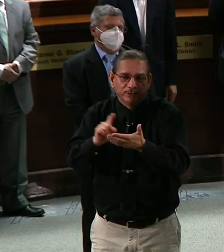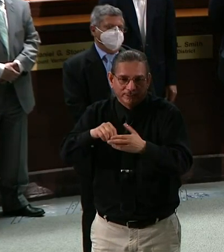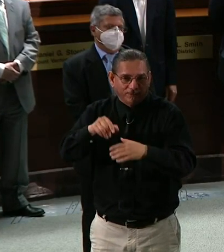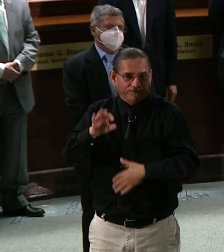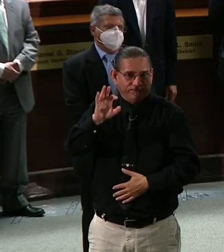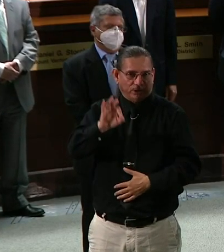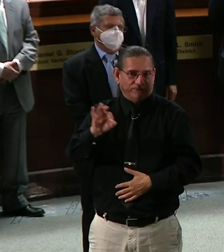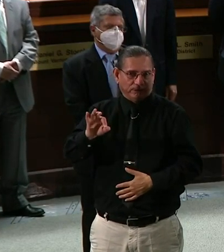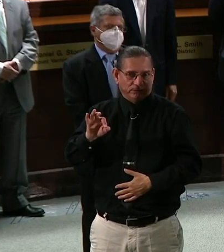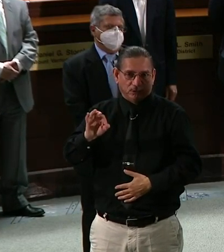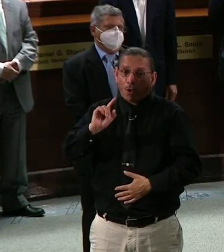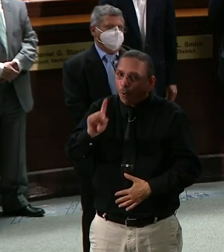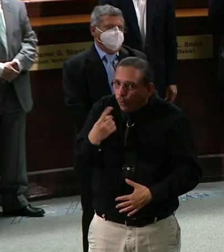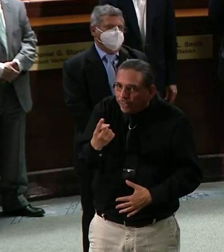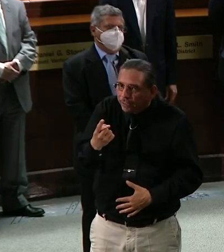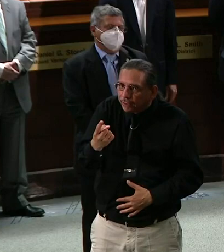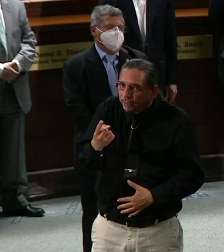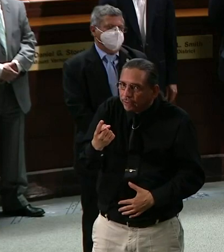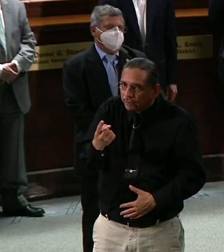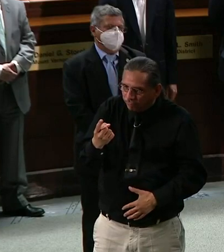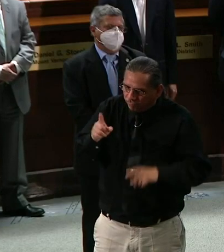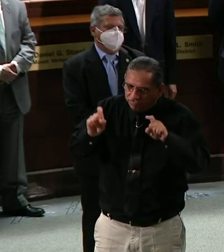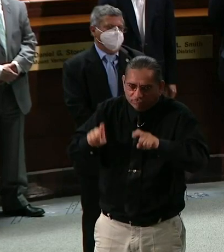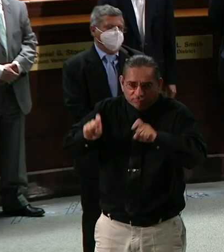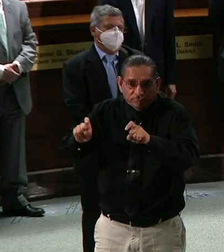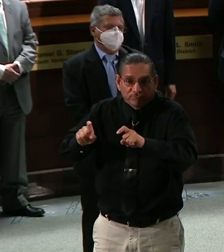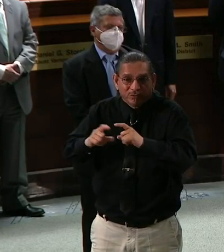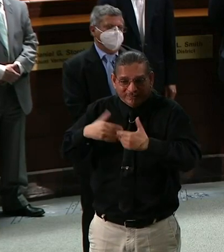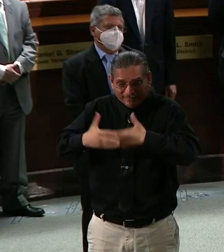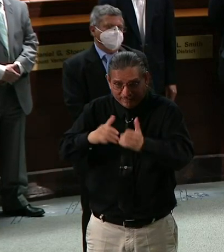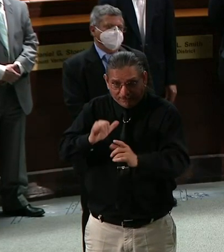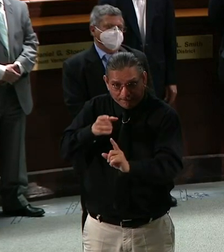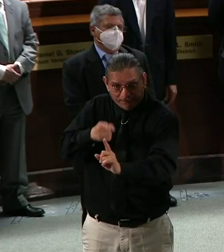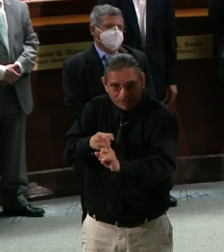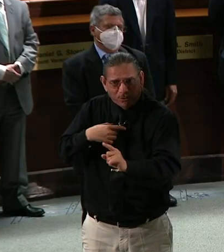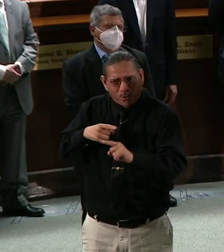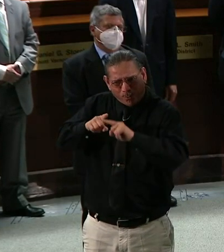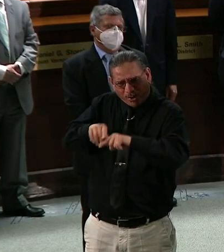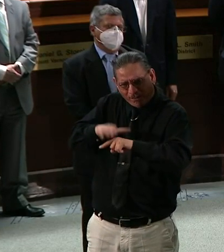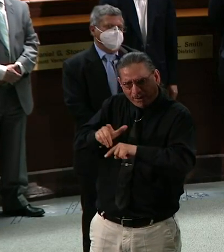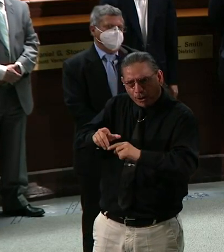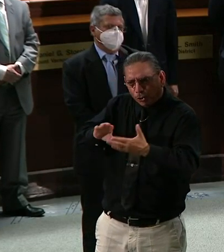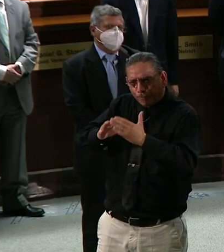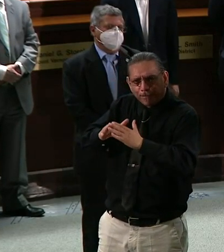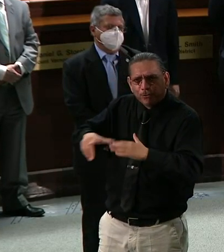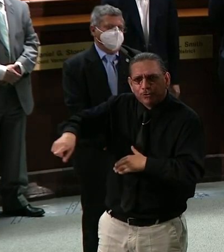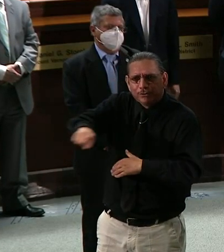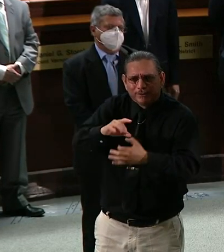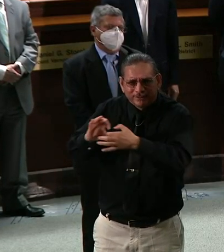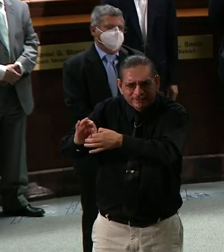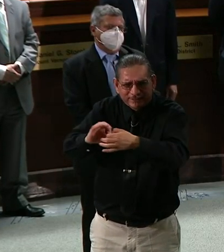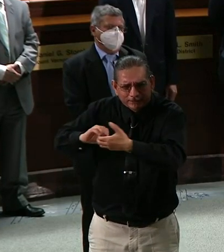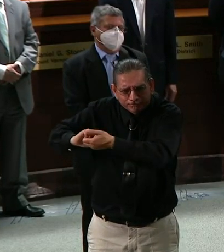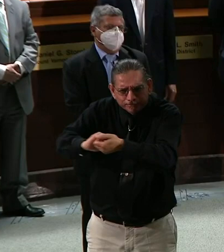HUNDRED TEST PER WEEK IN THE FAIRFAX HEALTH DISTRICT TO GET TO THIS POINT WE'VE BEEN